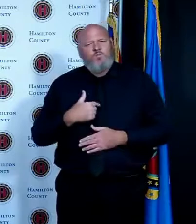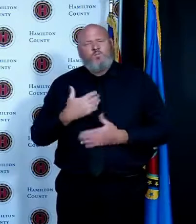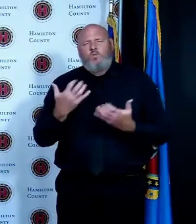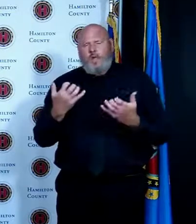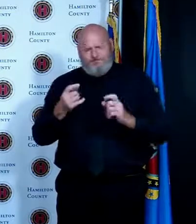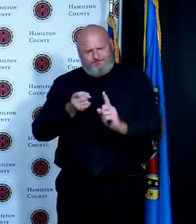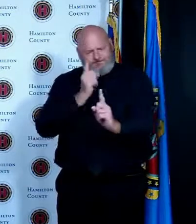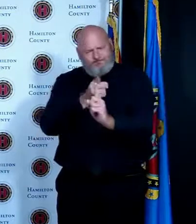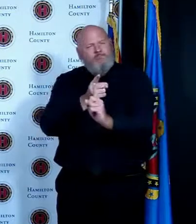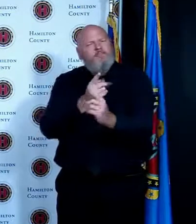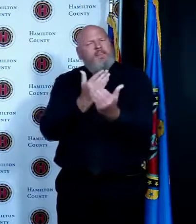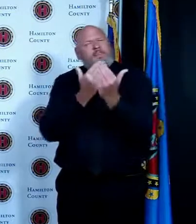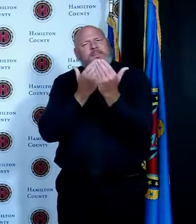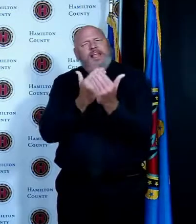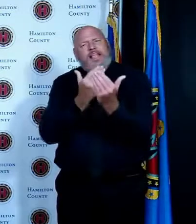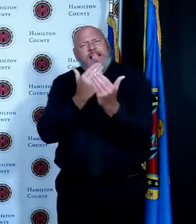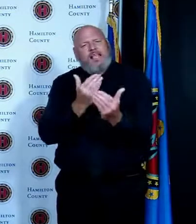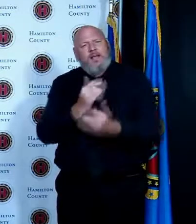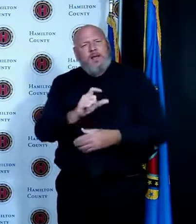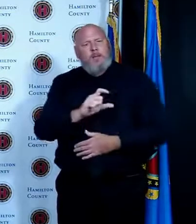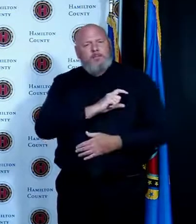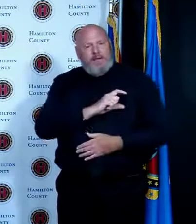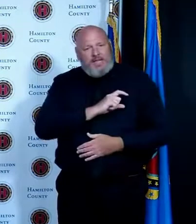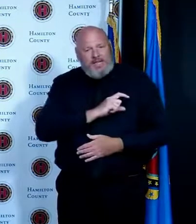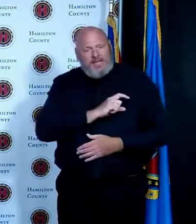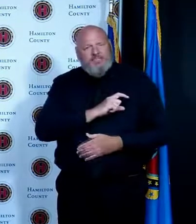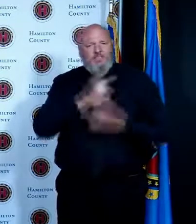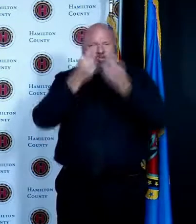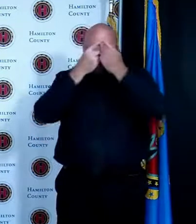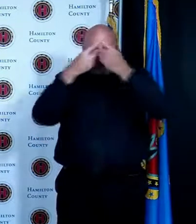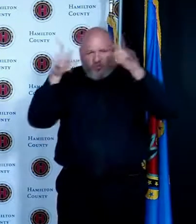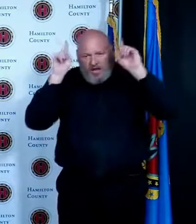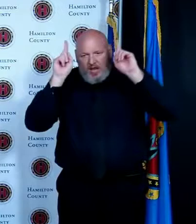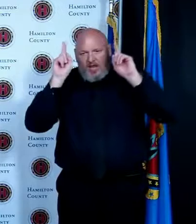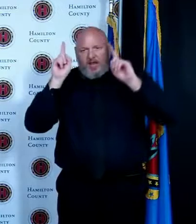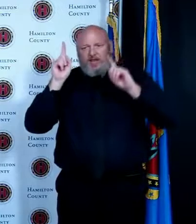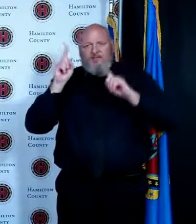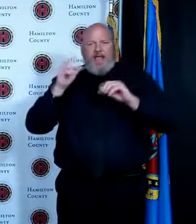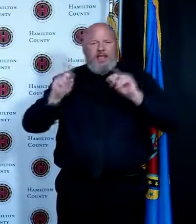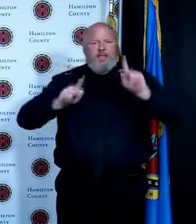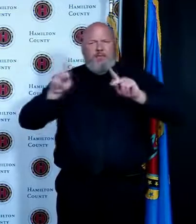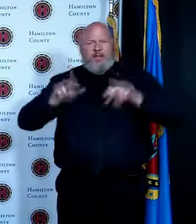speak their mind in a safe space as you know and as we mentioned in our